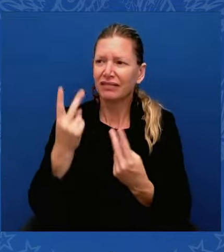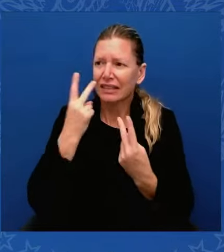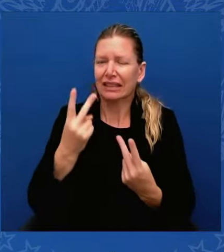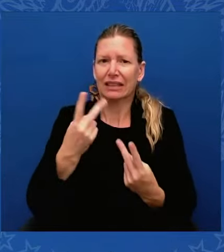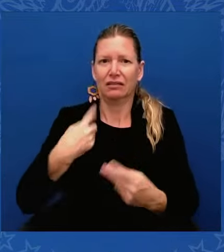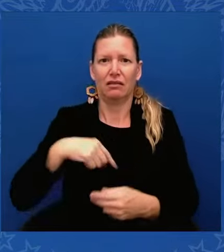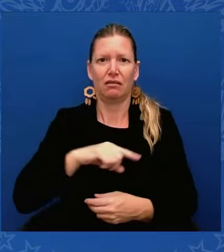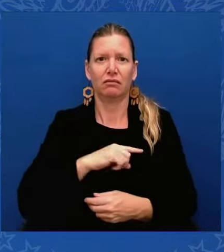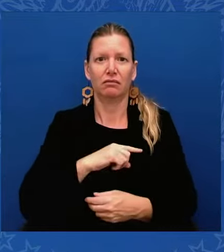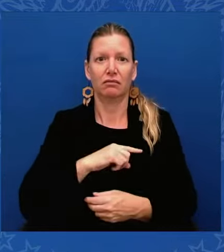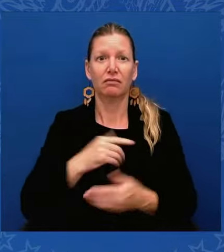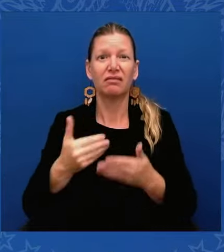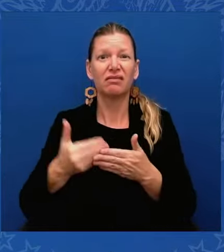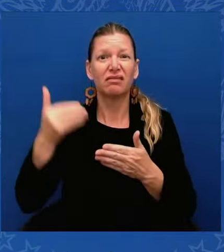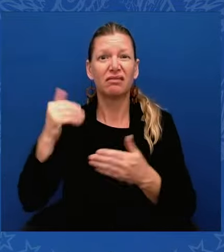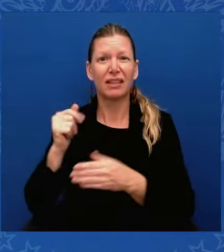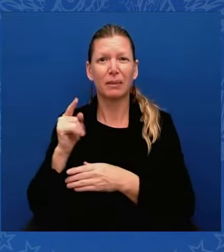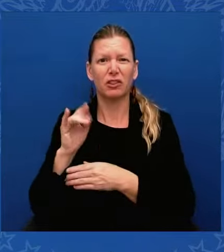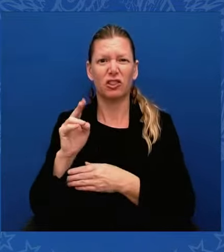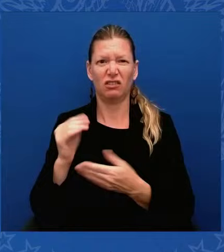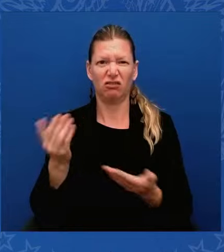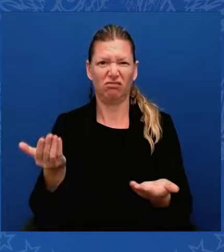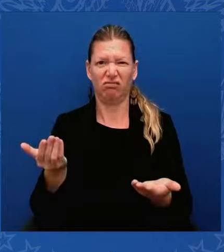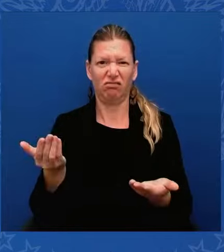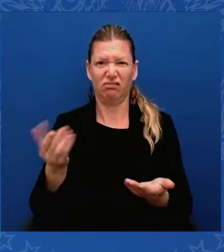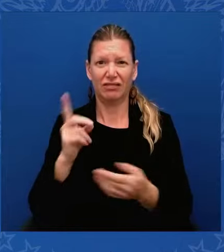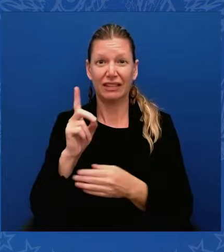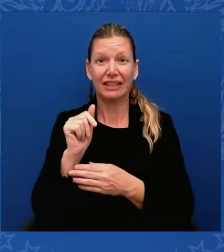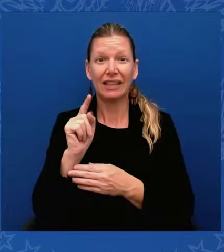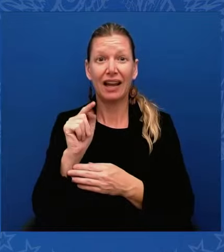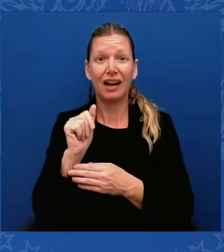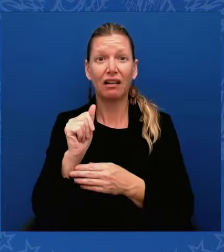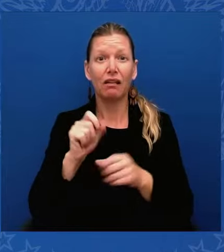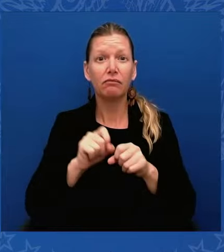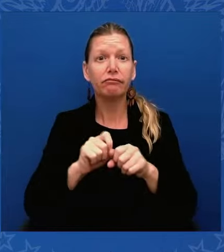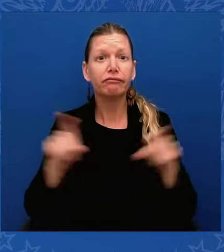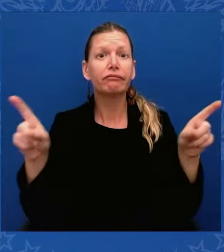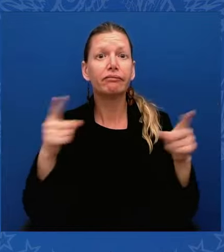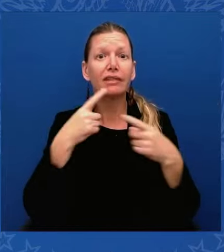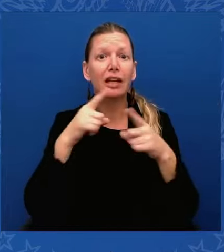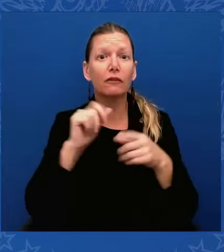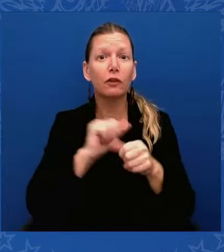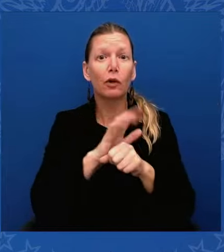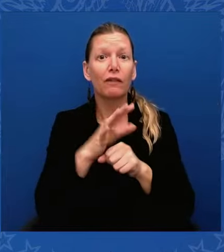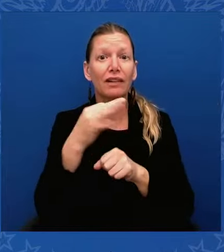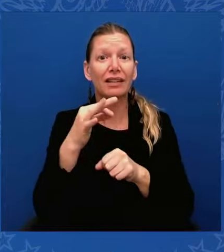for Covid 19 hospital deaths, the death rates for blacks, whites and Hispanics were presented,